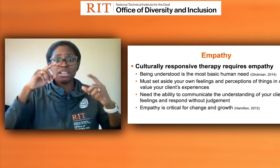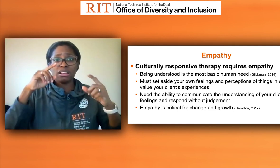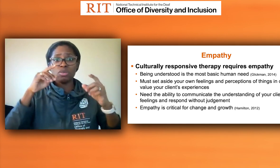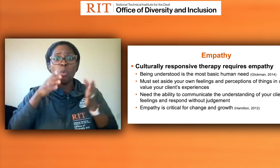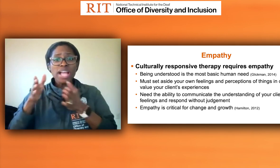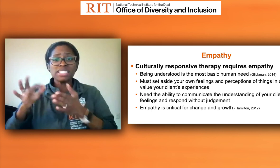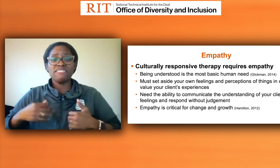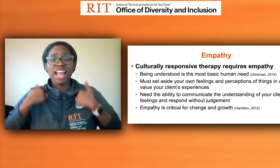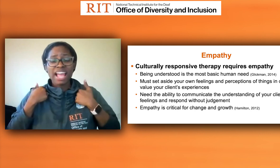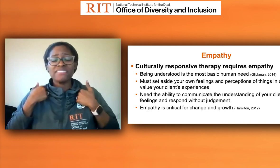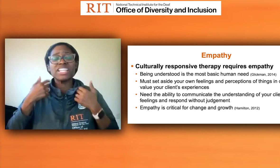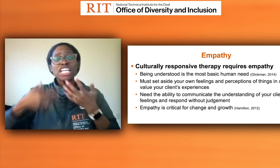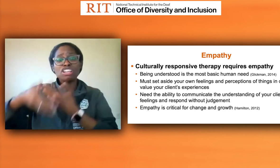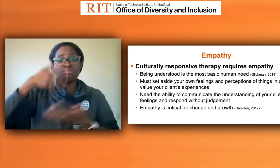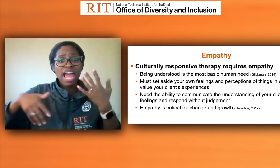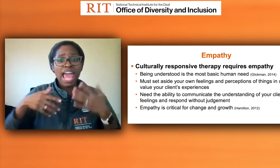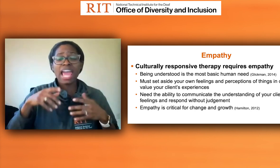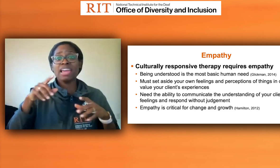And all of the timely things occurring right now.